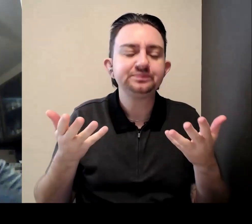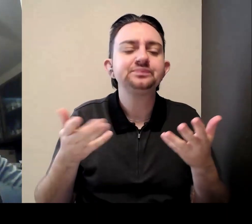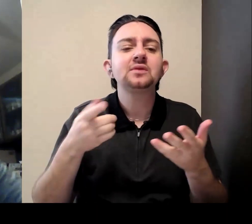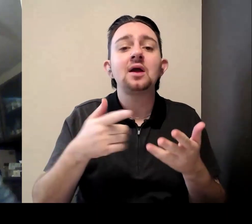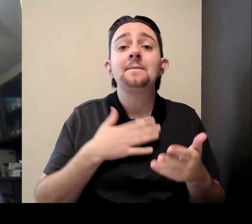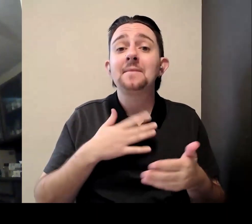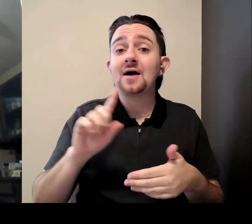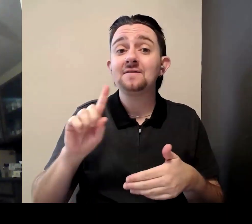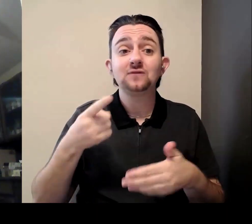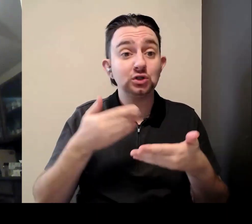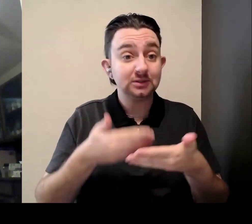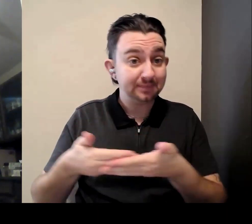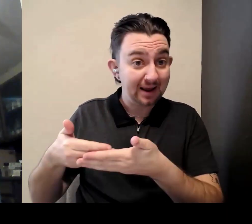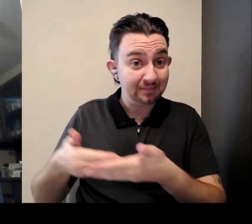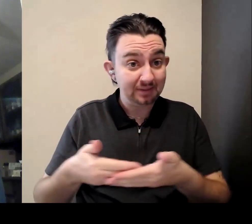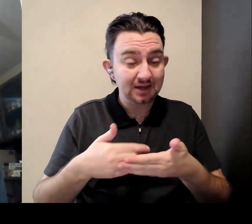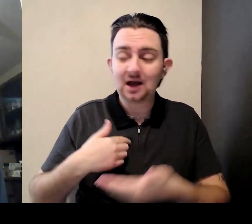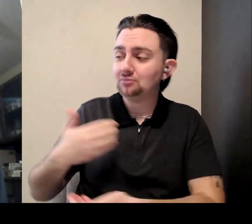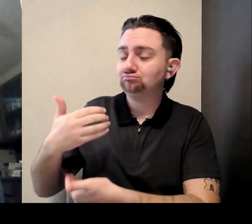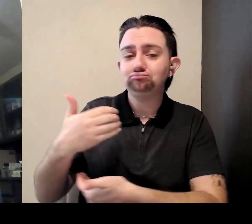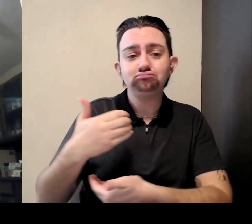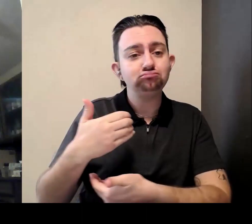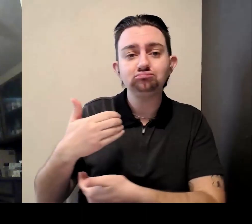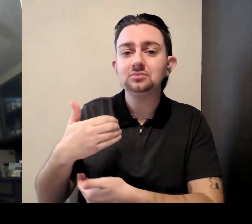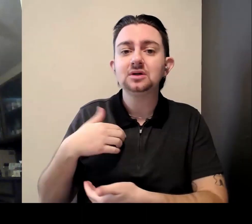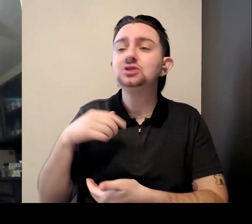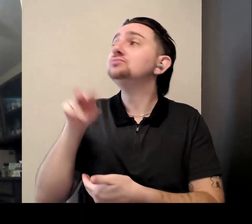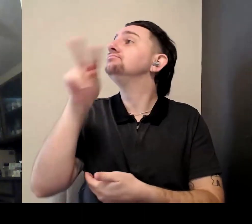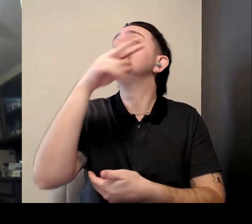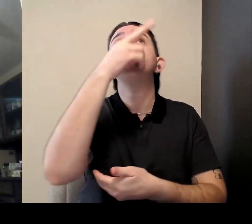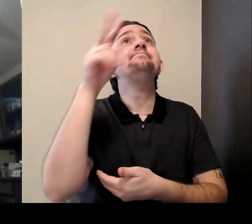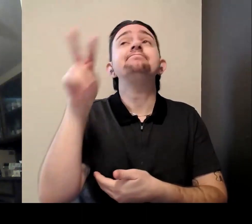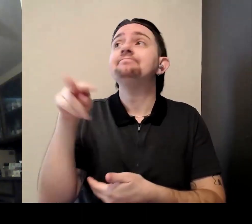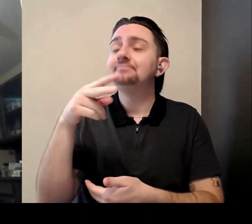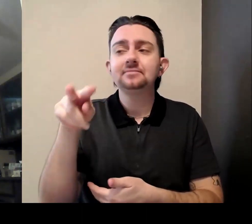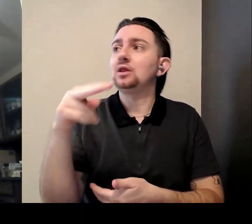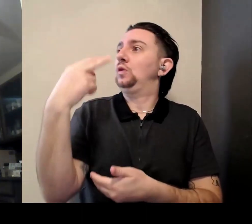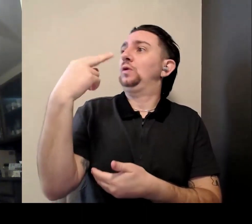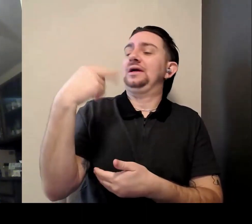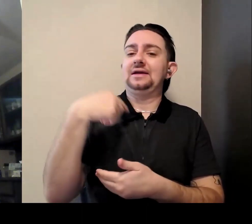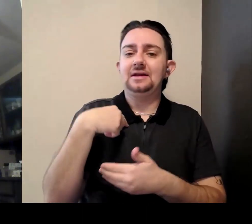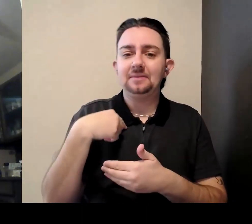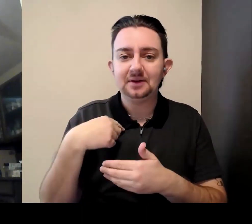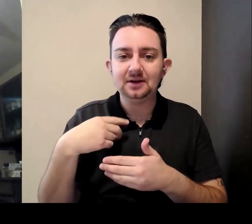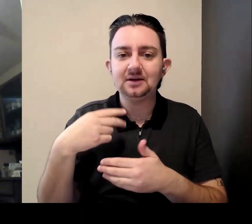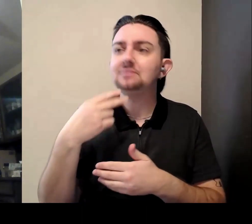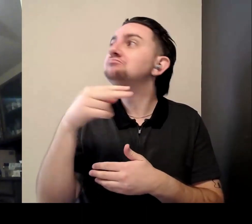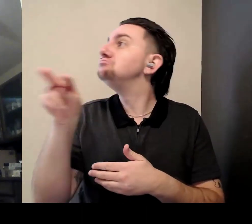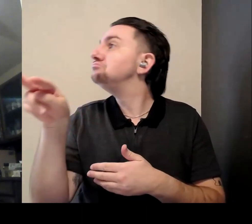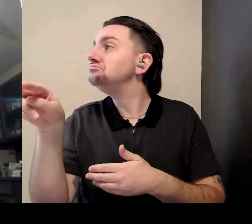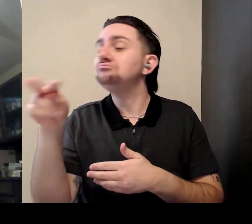I was carrying her around and she was looking at things and then looking at me and looking at a thing and looking at me.